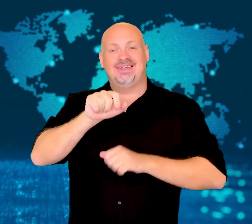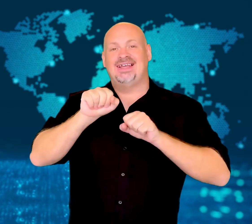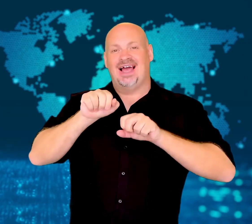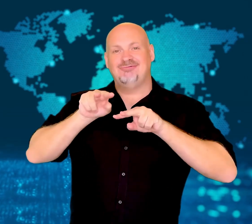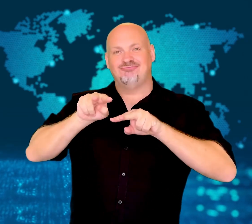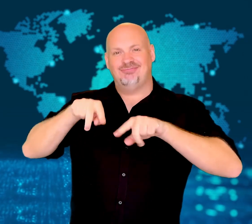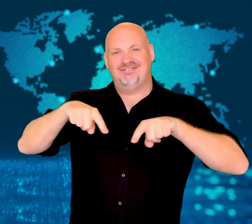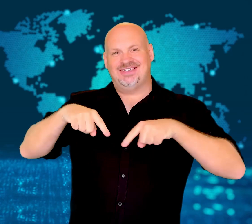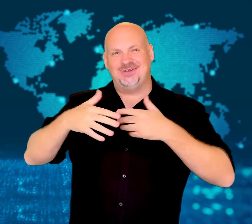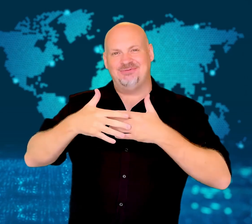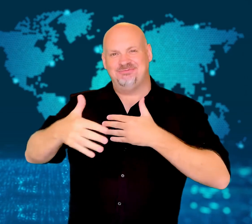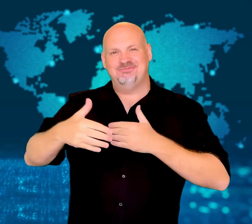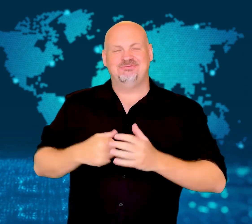to get new video updates!